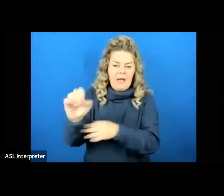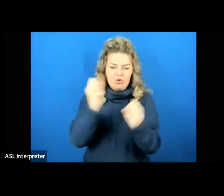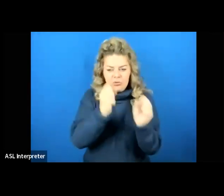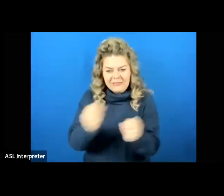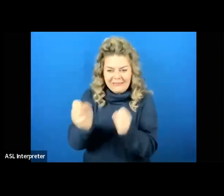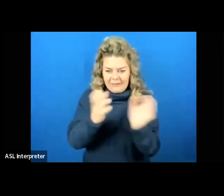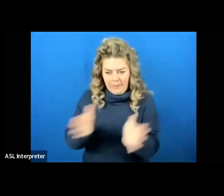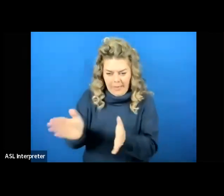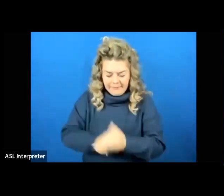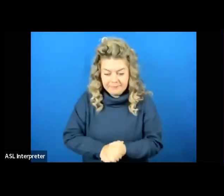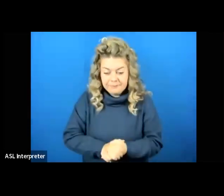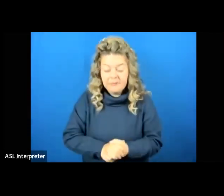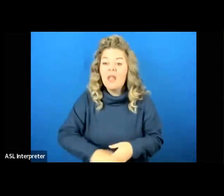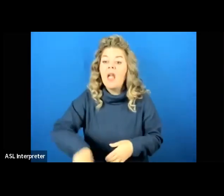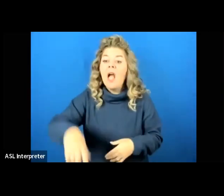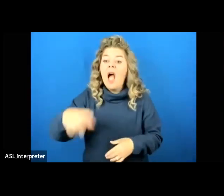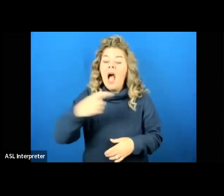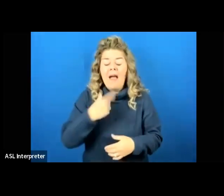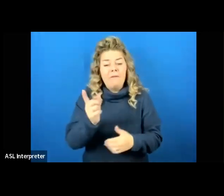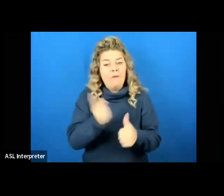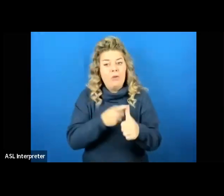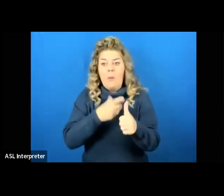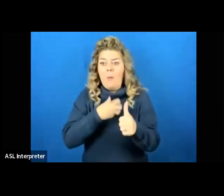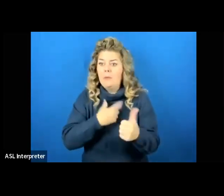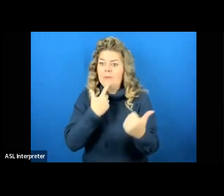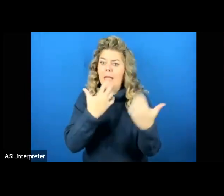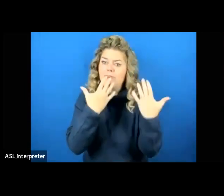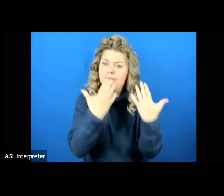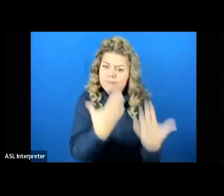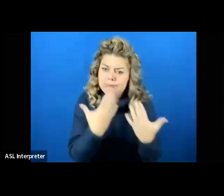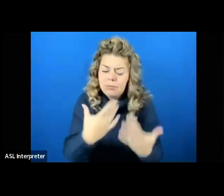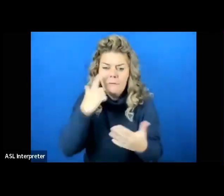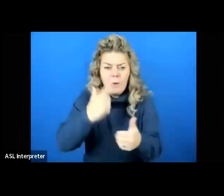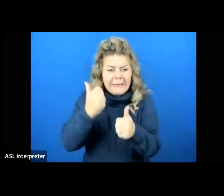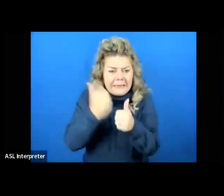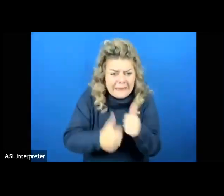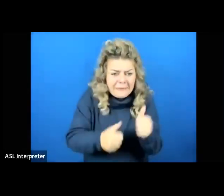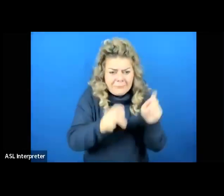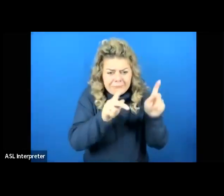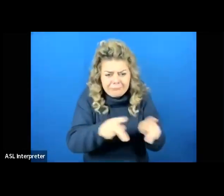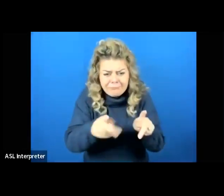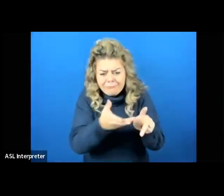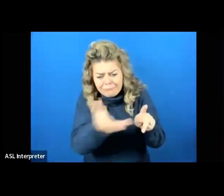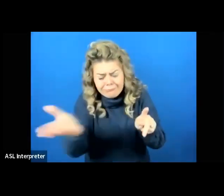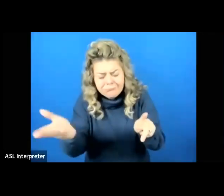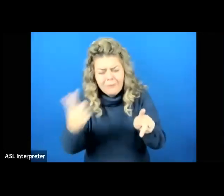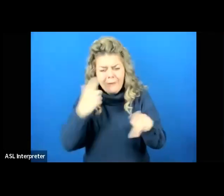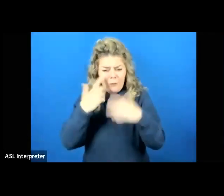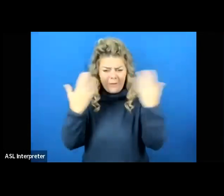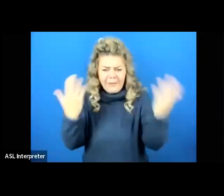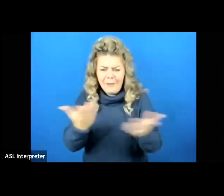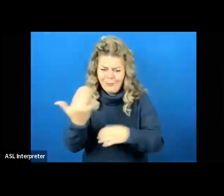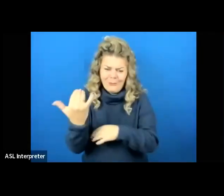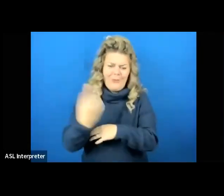I wanna first extend my deepest gratitude each and every one of you for being here today.